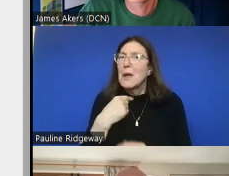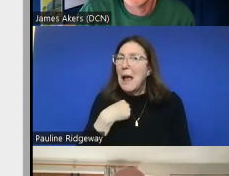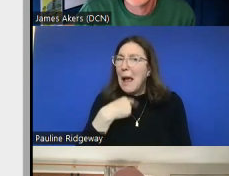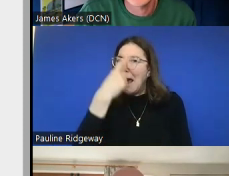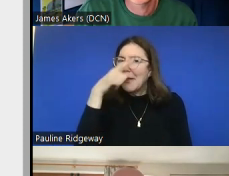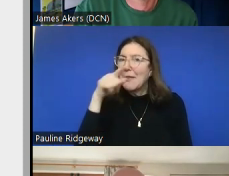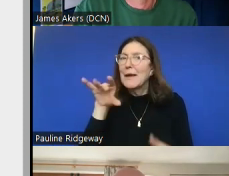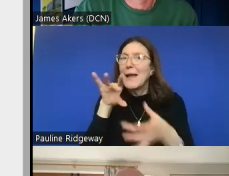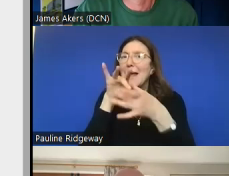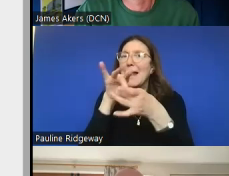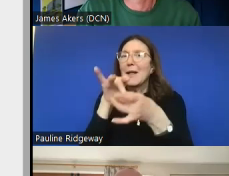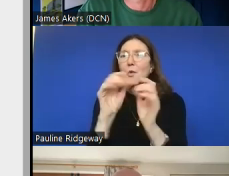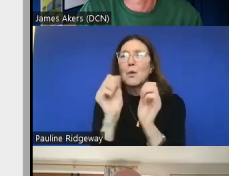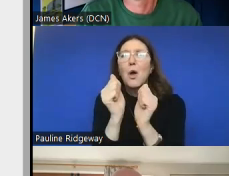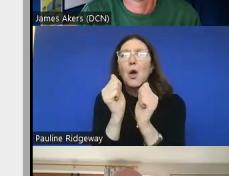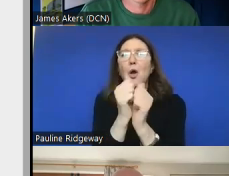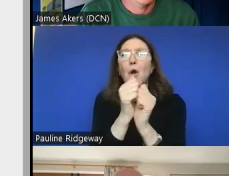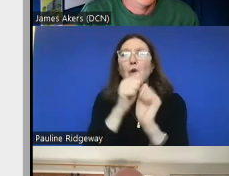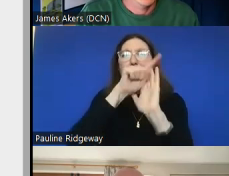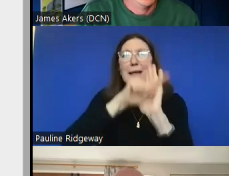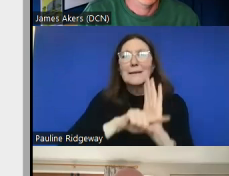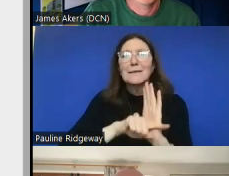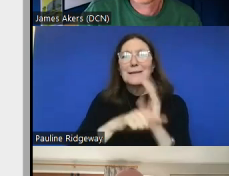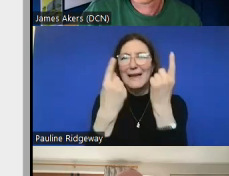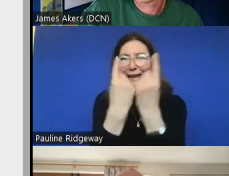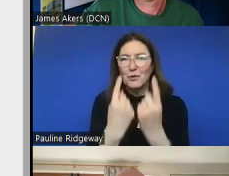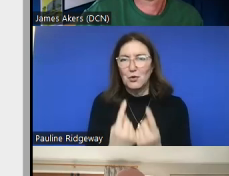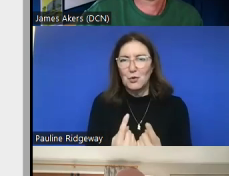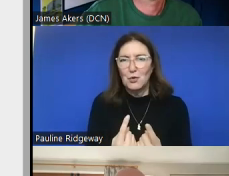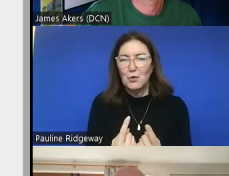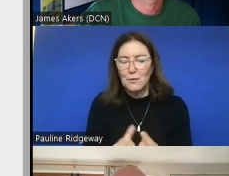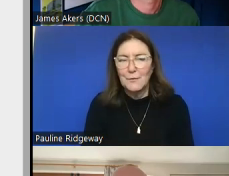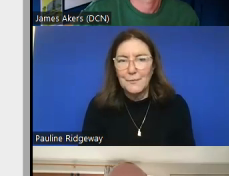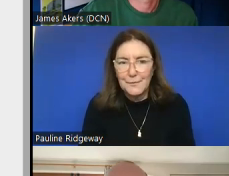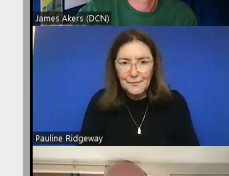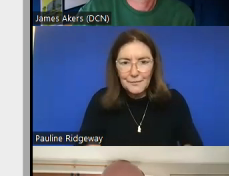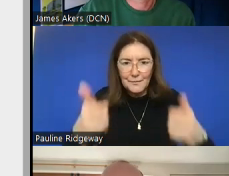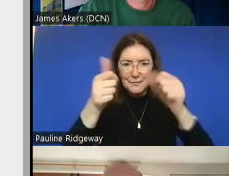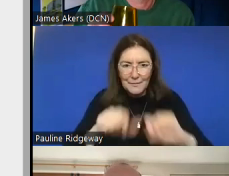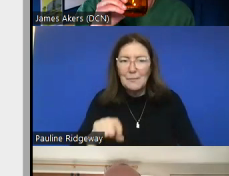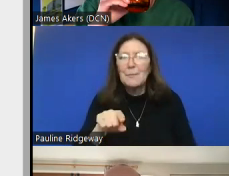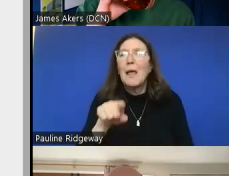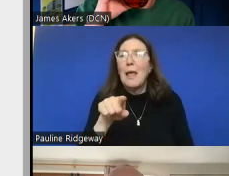Sorry. This sounds like the next one, but it sounds like a potential case for you. Over the past few months,